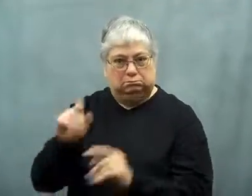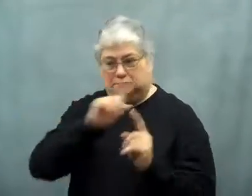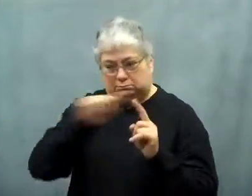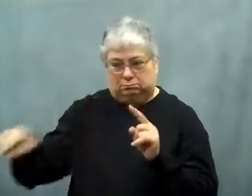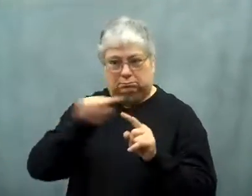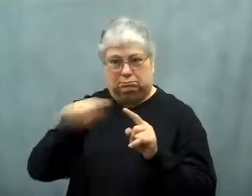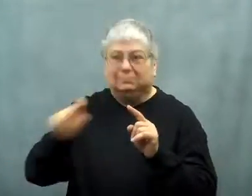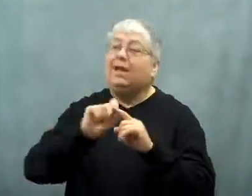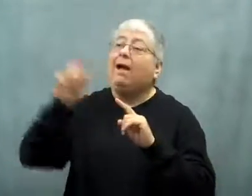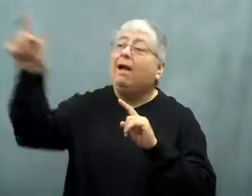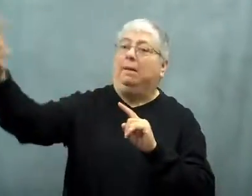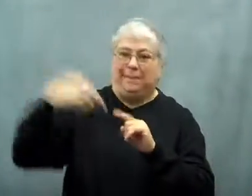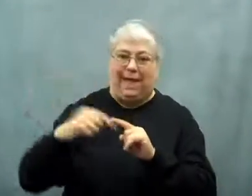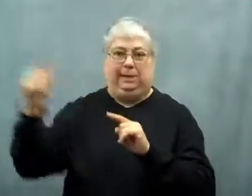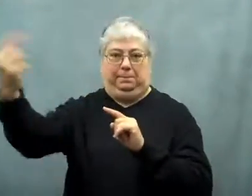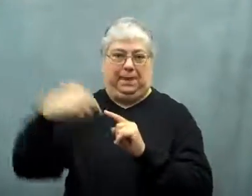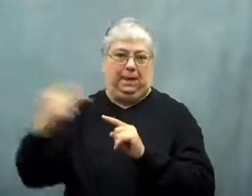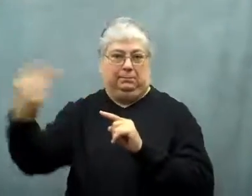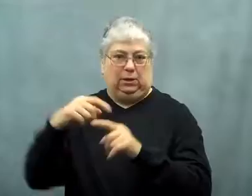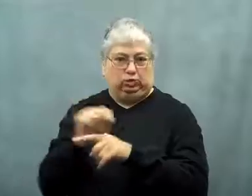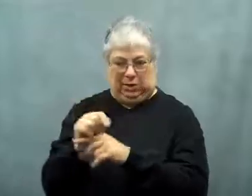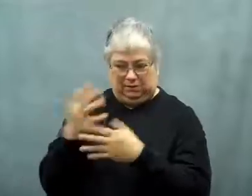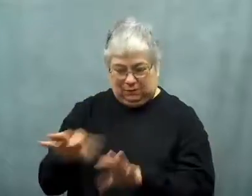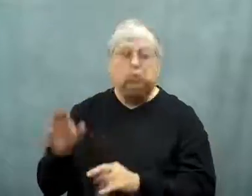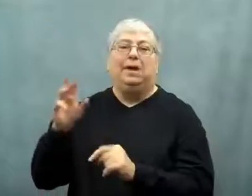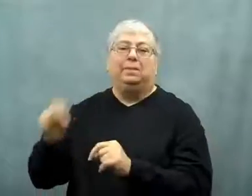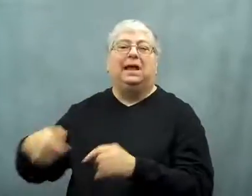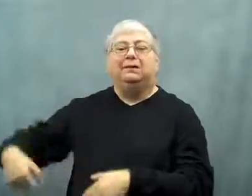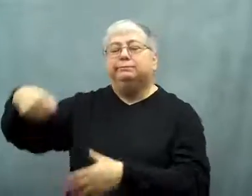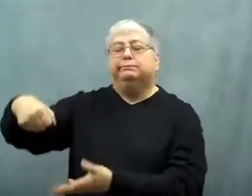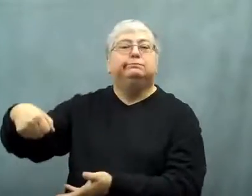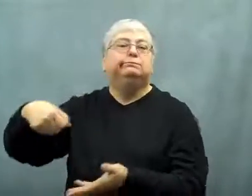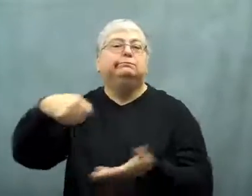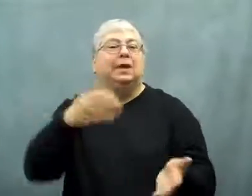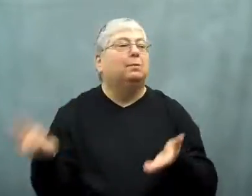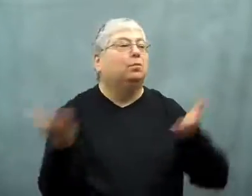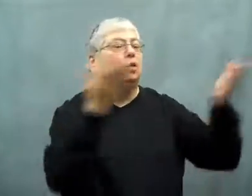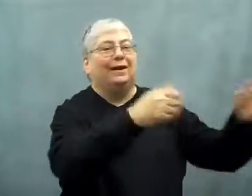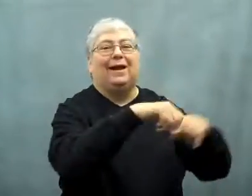They are trained to always return to it.